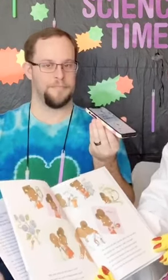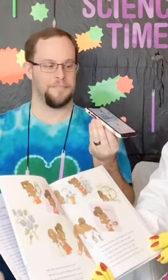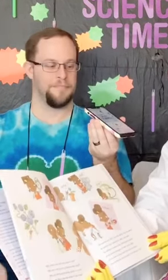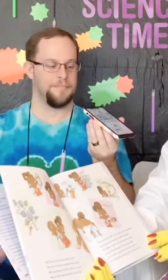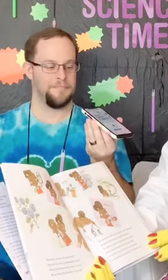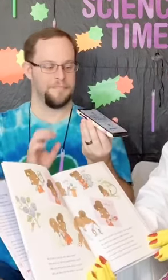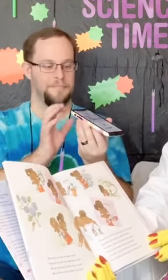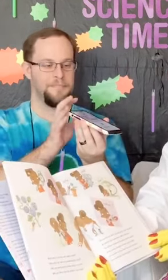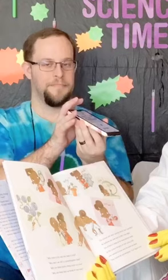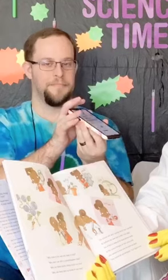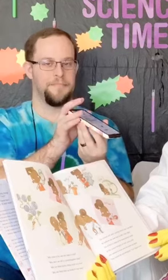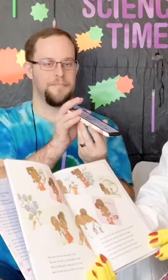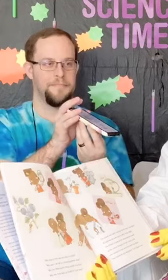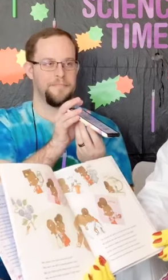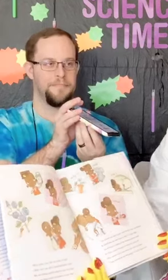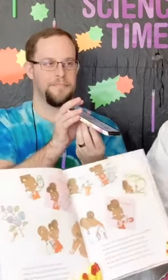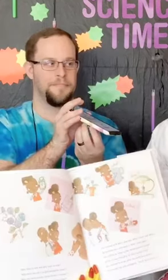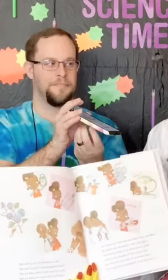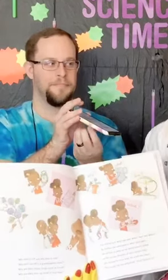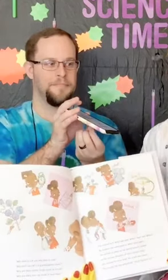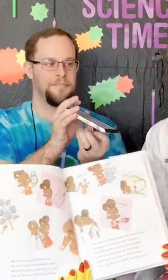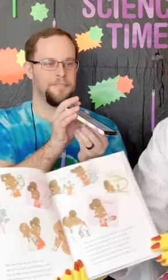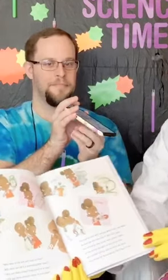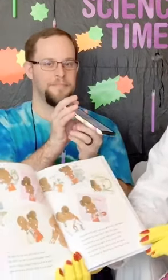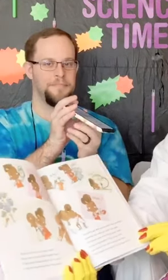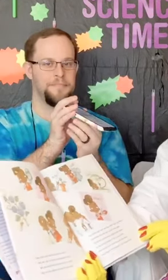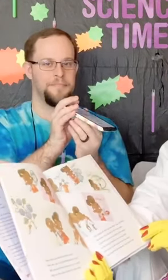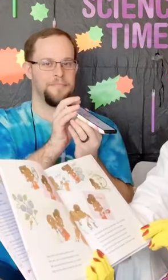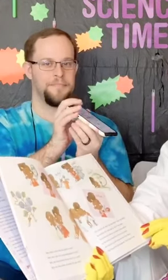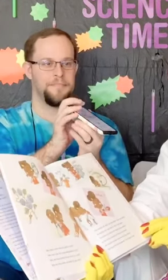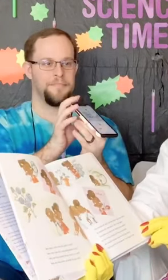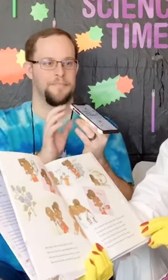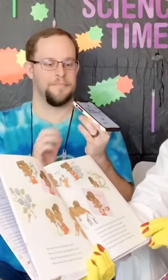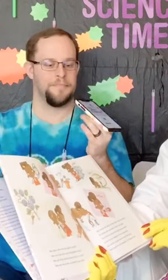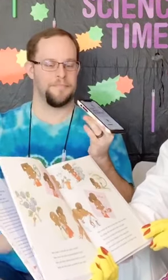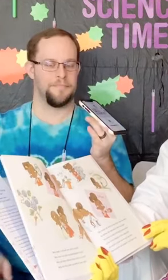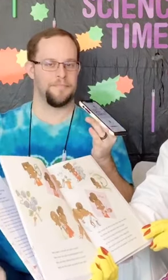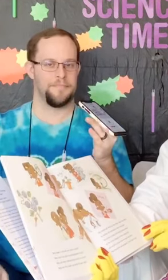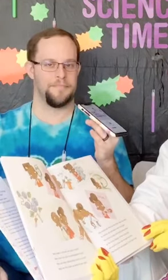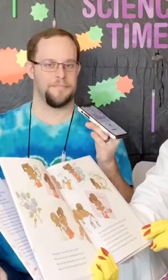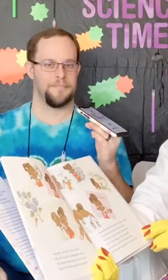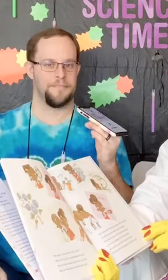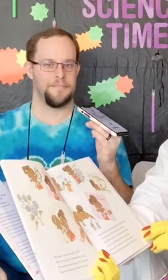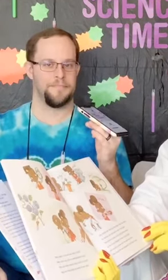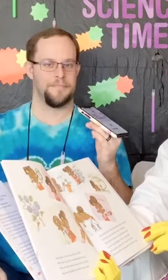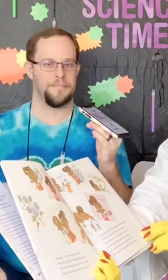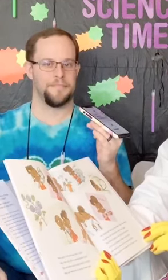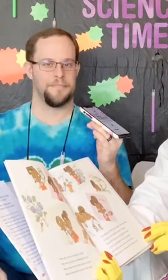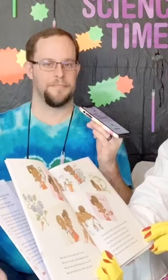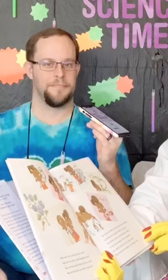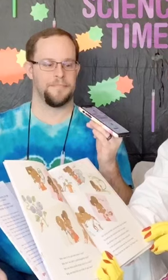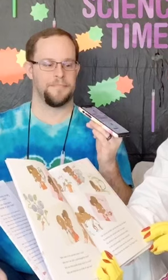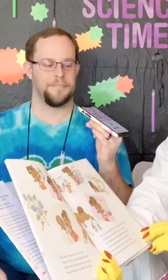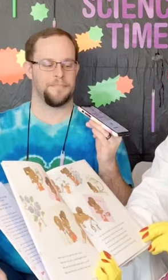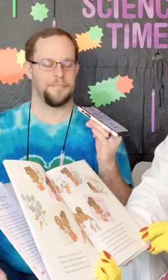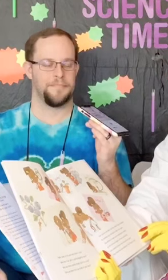By bedtime, she came back to why once again? She drifted to sleep as her dazed parents smiled